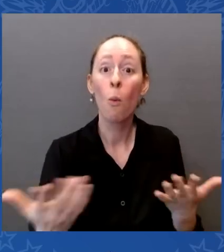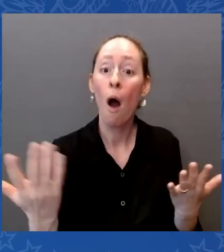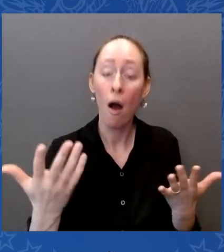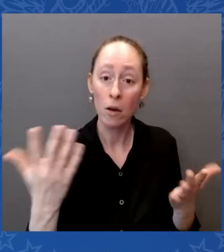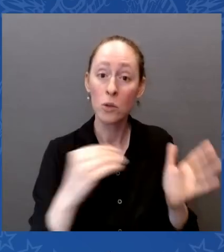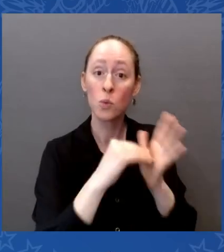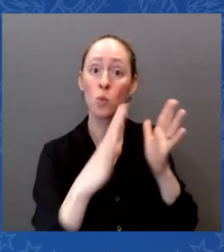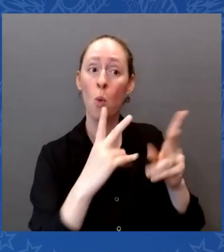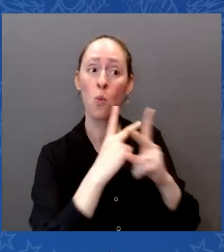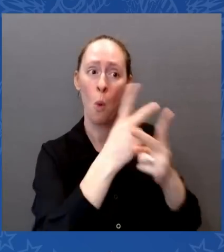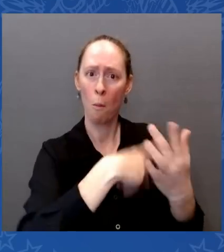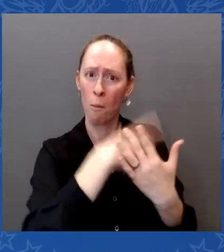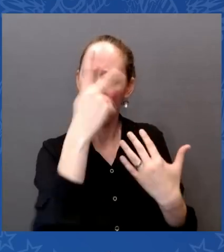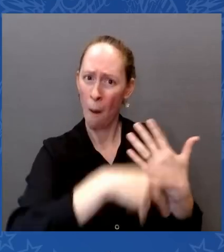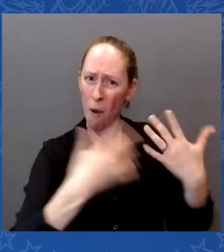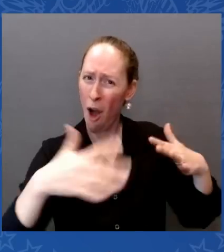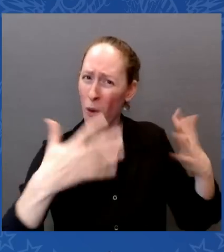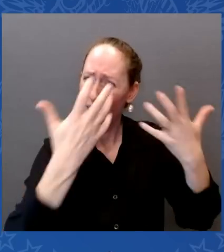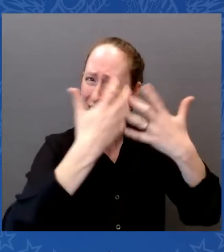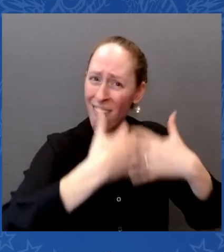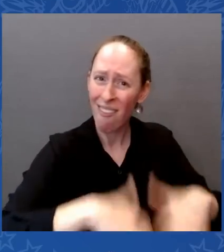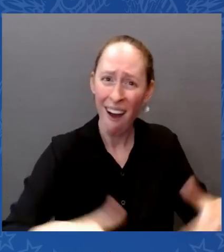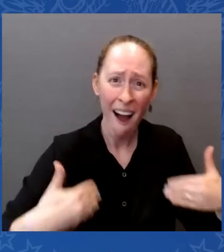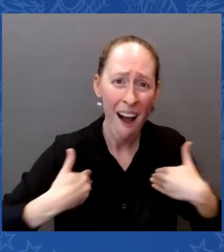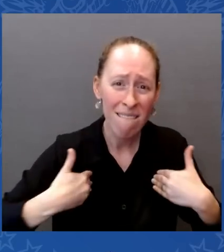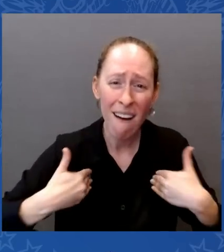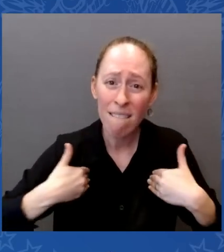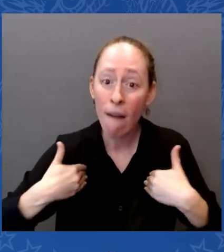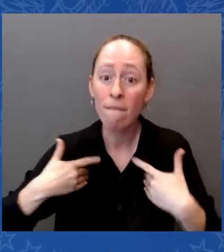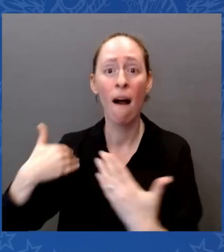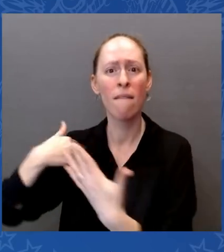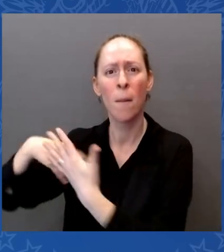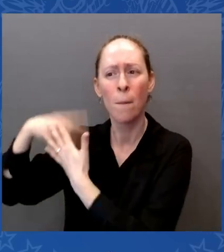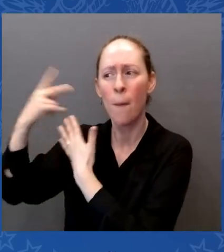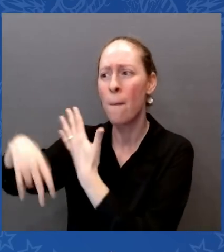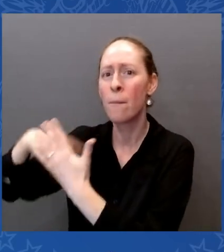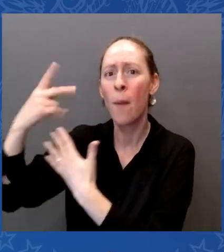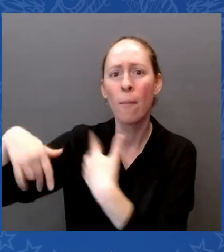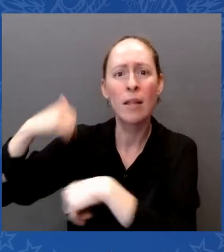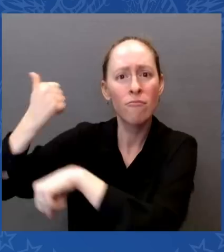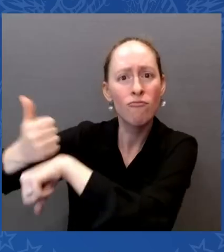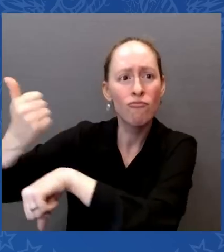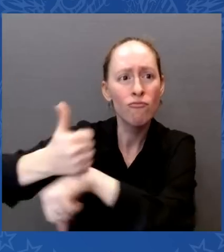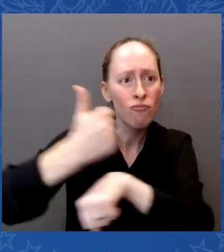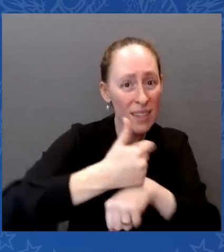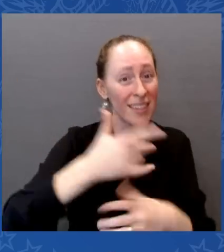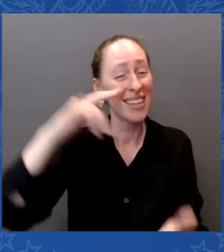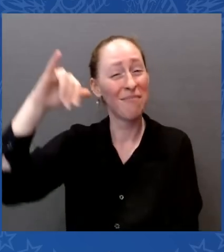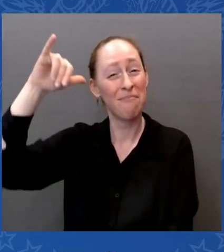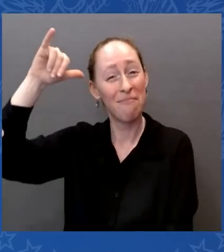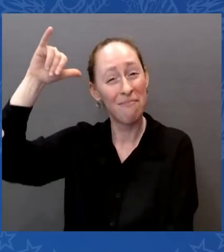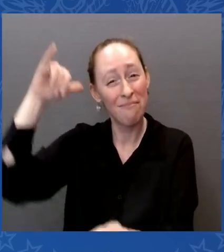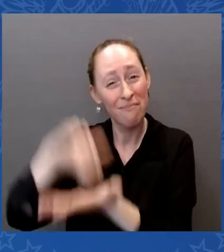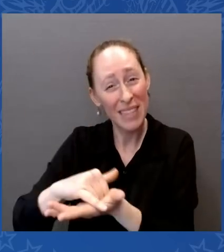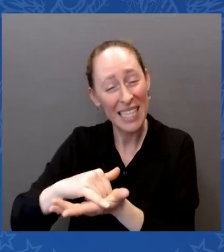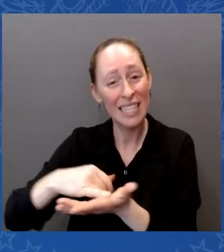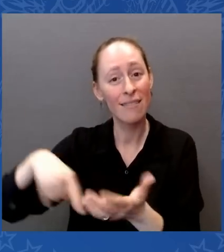The deficit is down $1.4 trillion this year, even after accounting for 30 years of debt relief